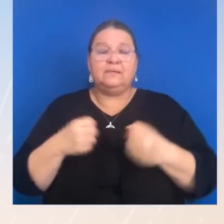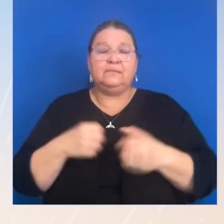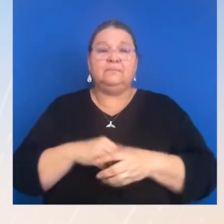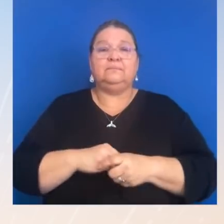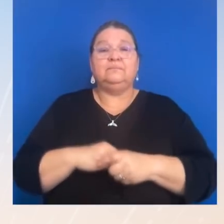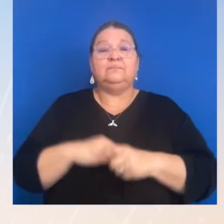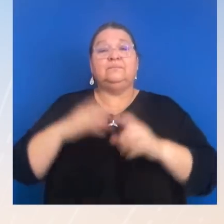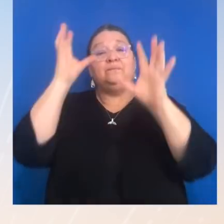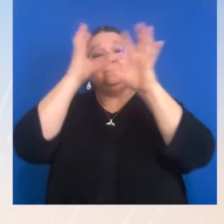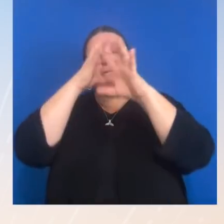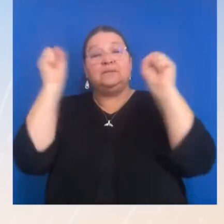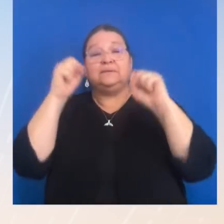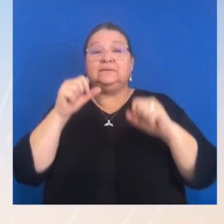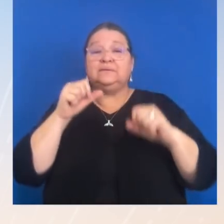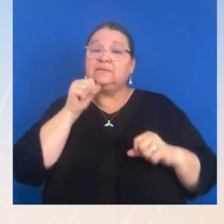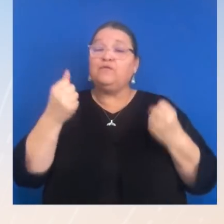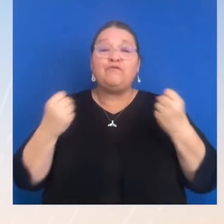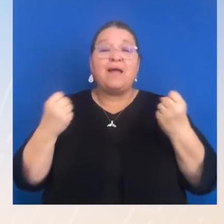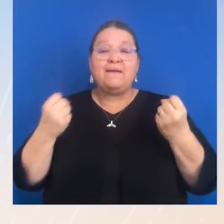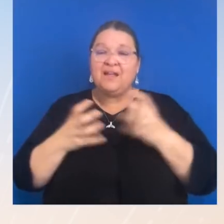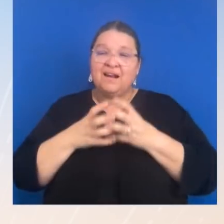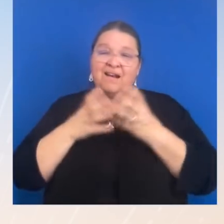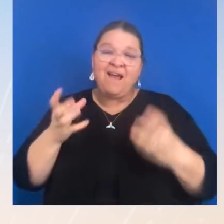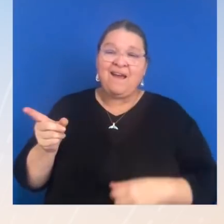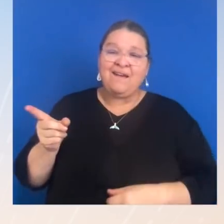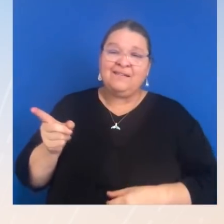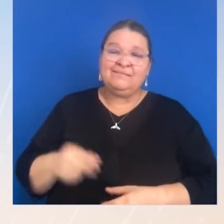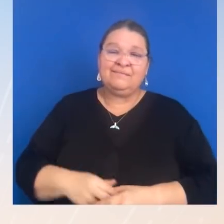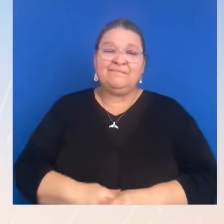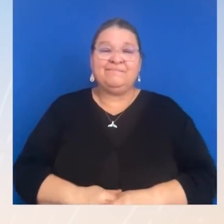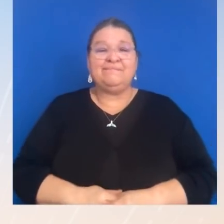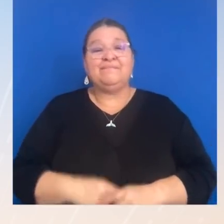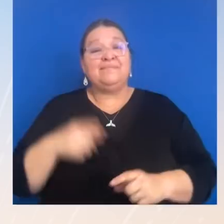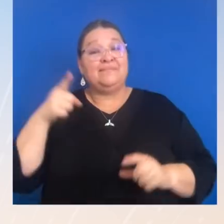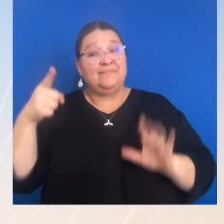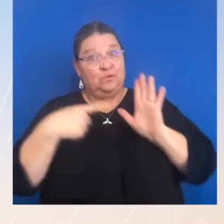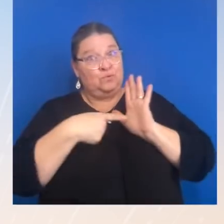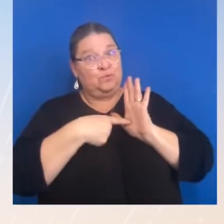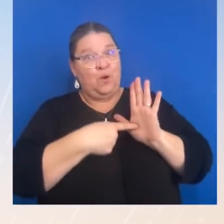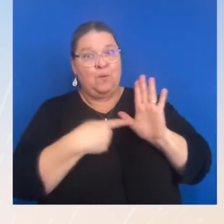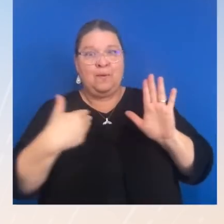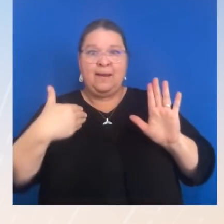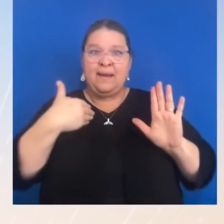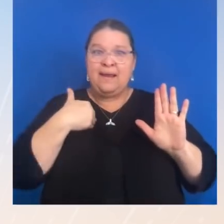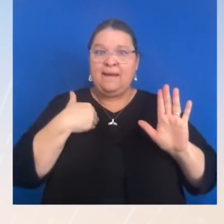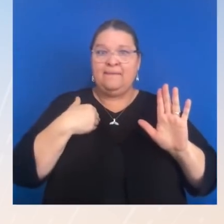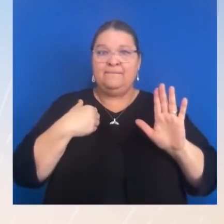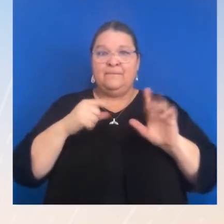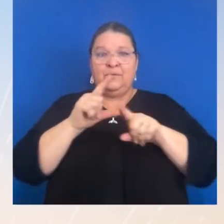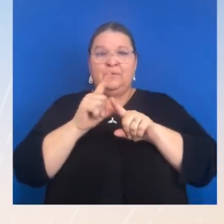where he's revving the engine of his Corvette in Wilmington. He owns cars. Ms. Psaki: And he also has driven electric vehicles as President, as --